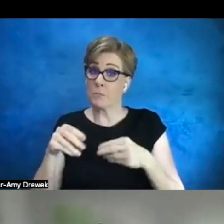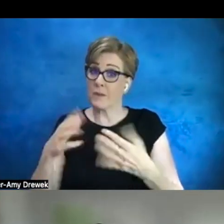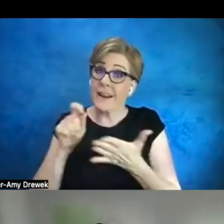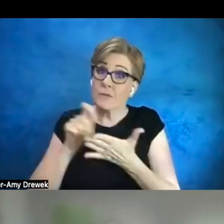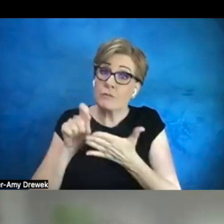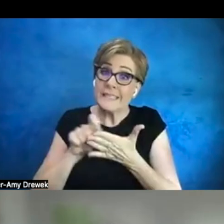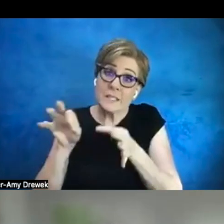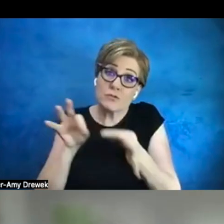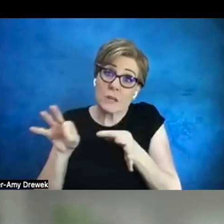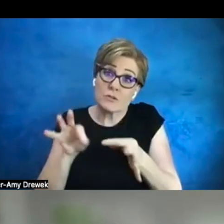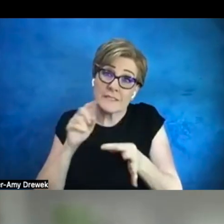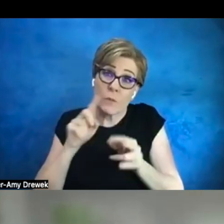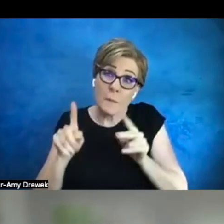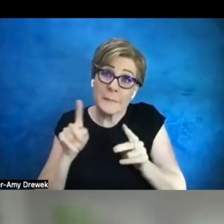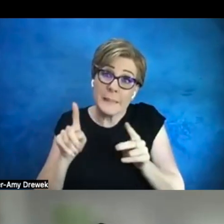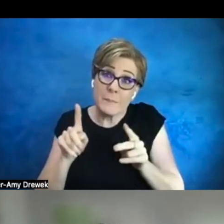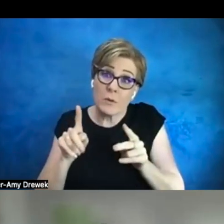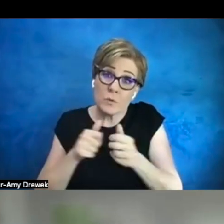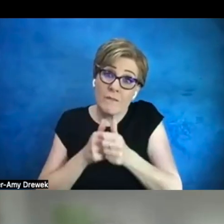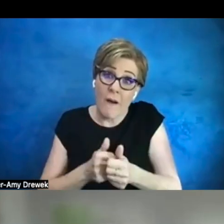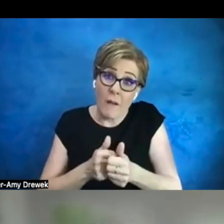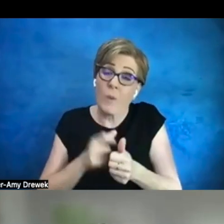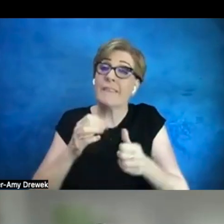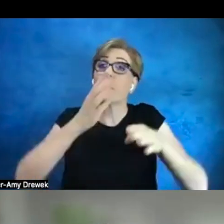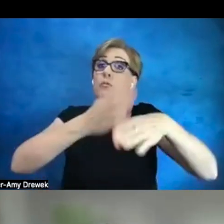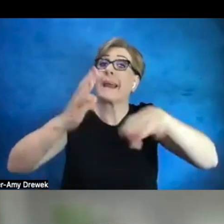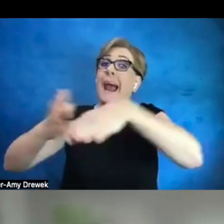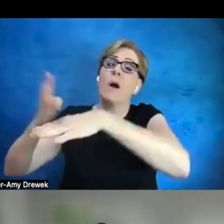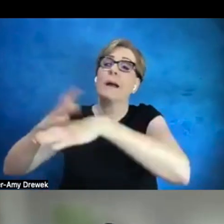when they're in breakout rooms, so you're not just sending folks to a breakout room